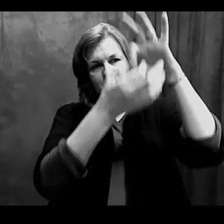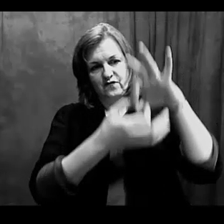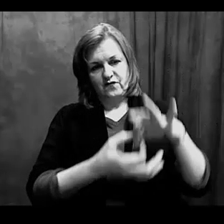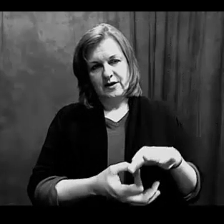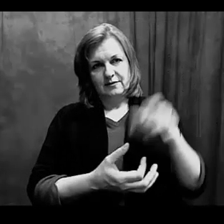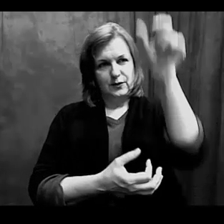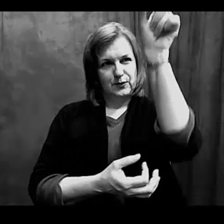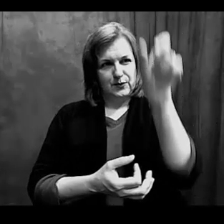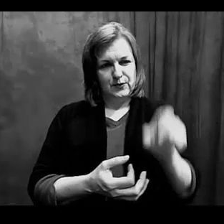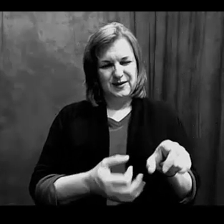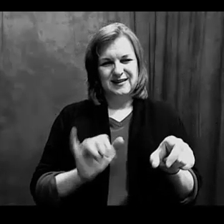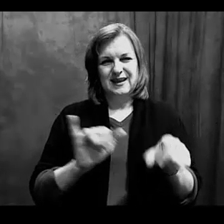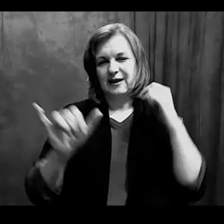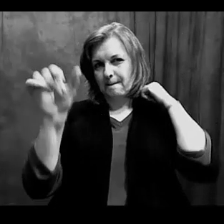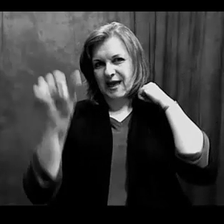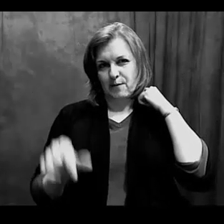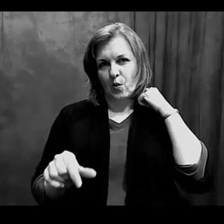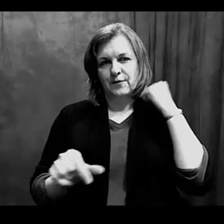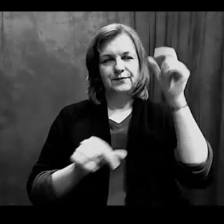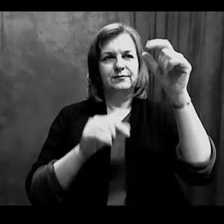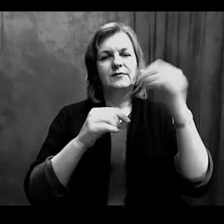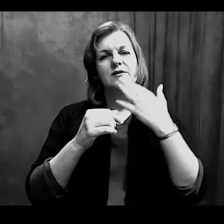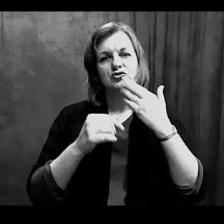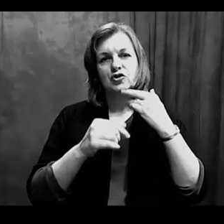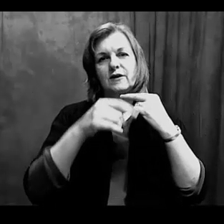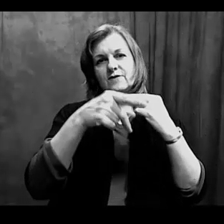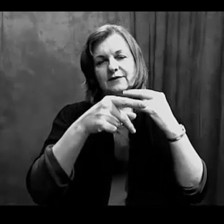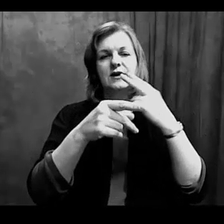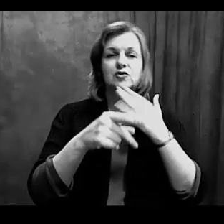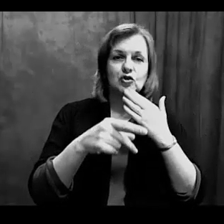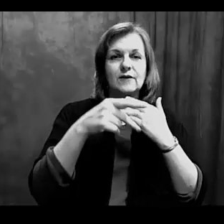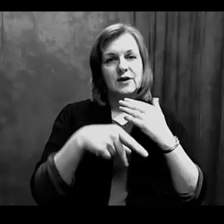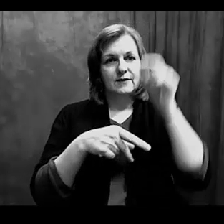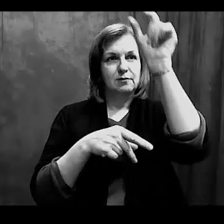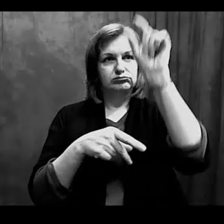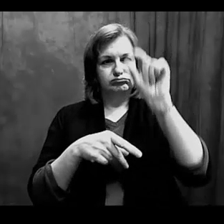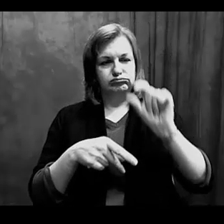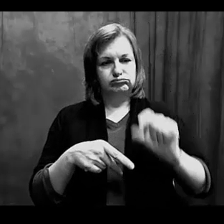so this polynucleotide -- again it's and dehydration reaction